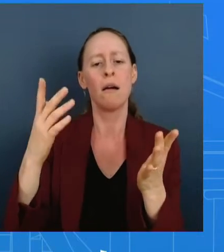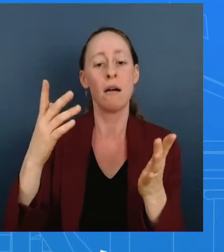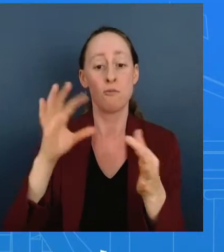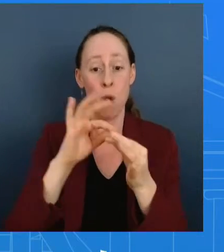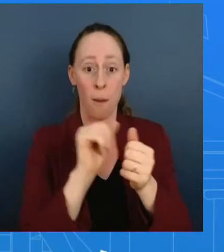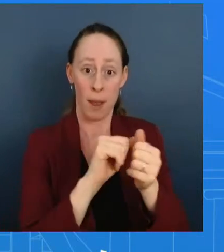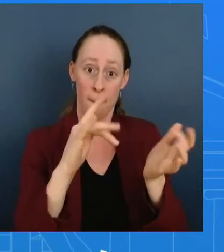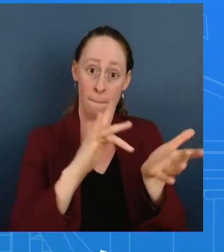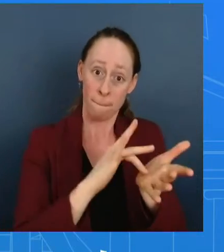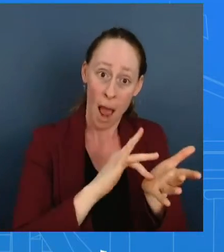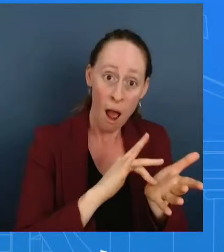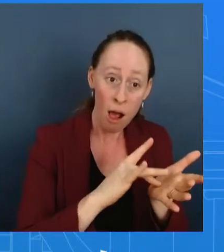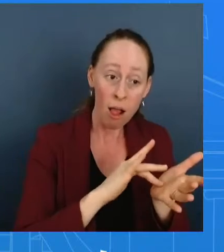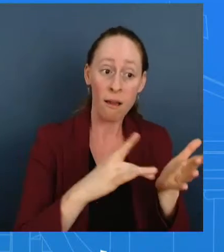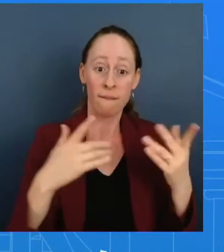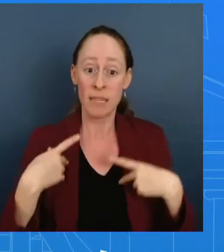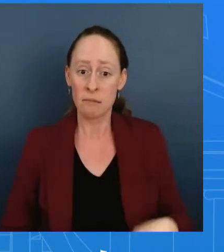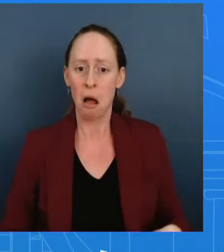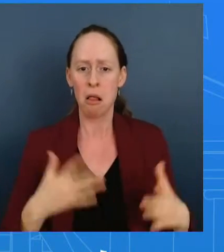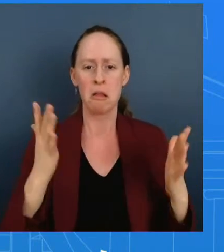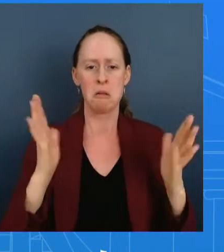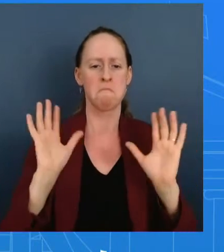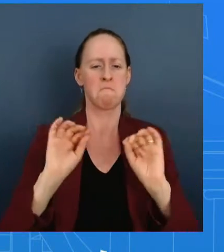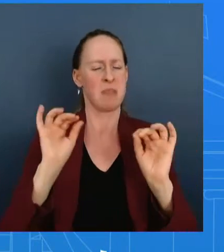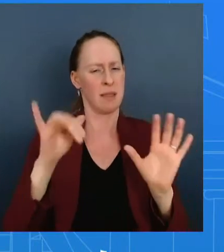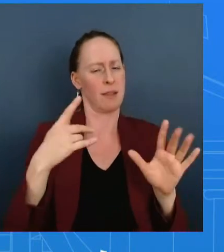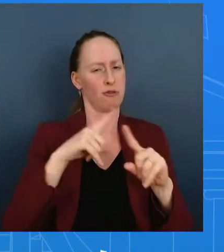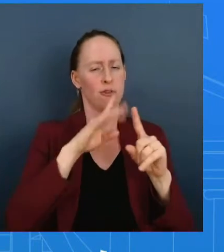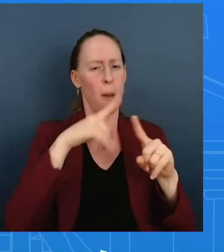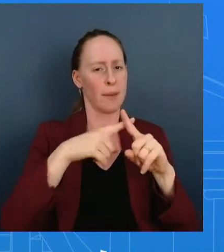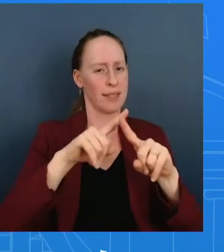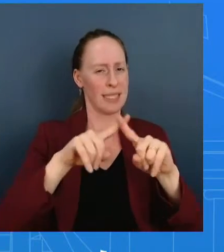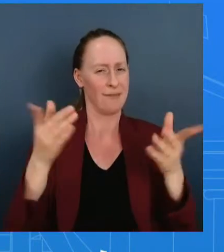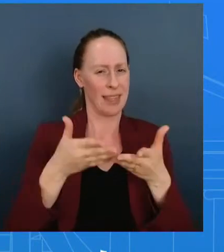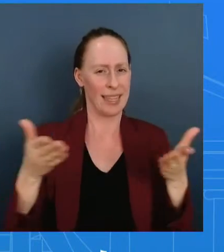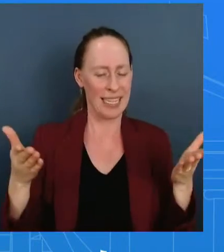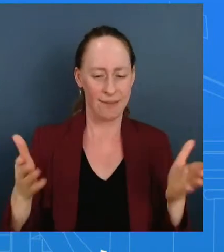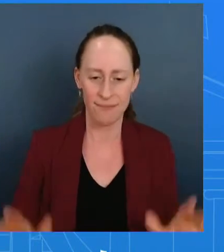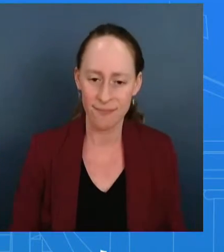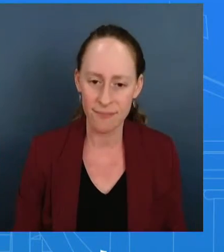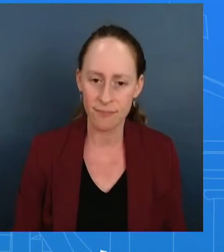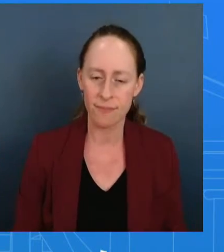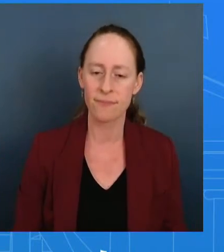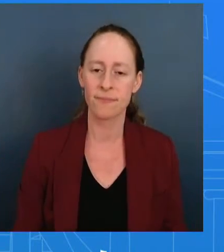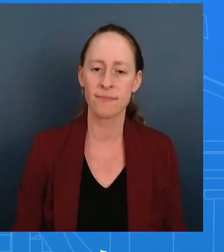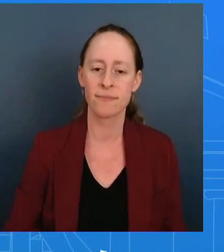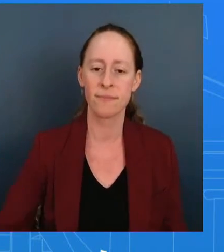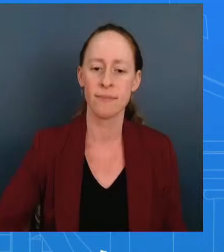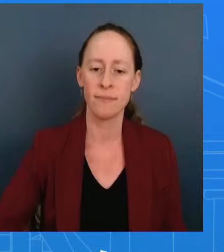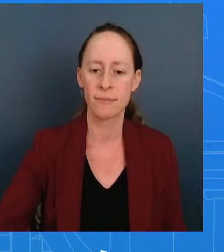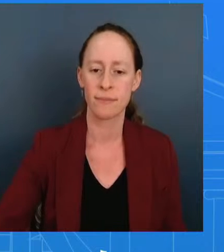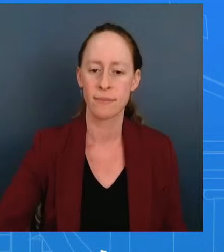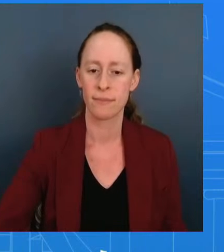The Press: -- about a Parkinson's expert who's come to visit the White House almost a dozen times over the last year or so, including a mee- -- at least one meeting